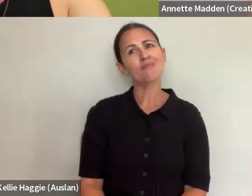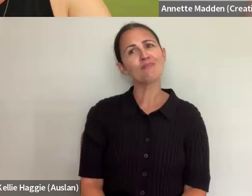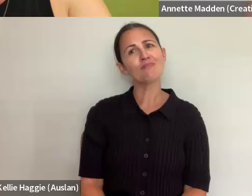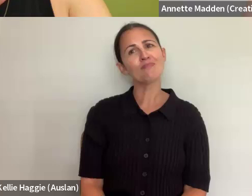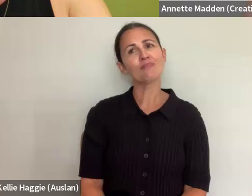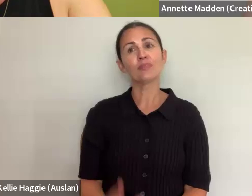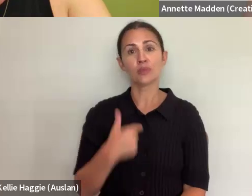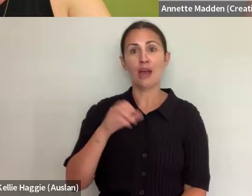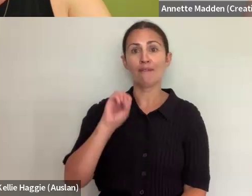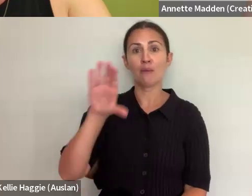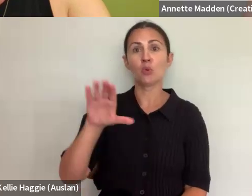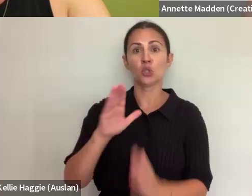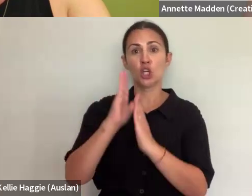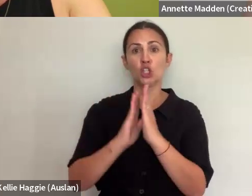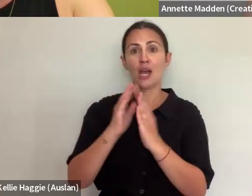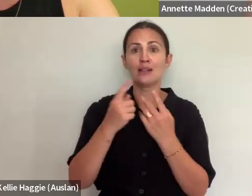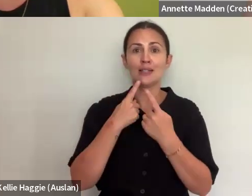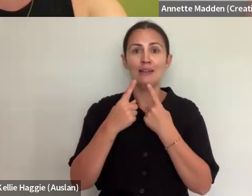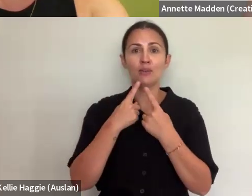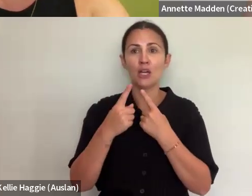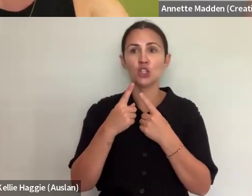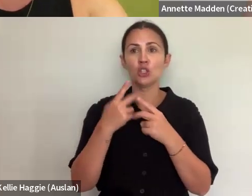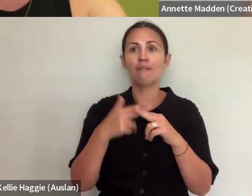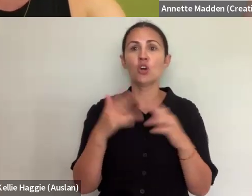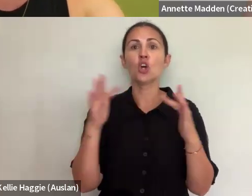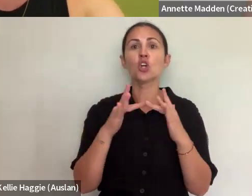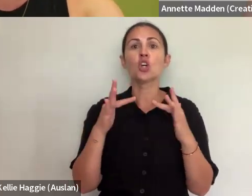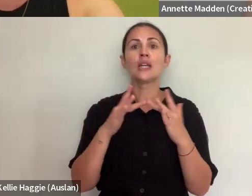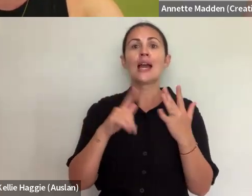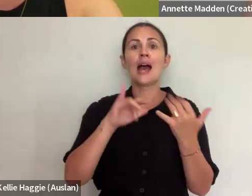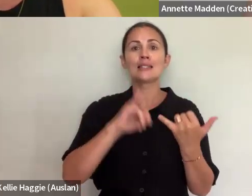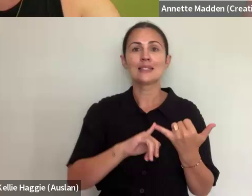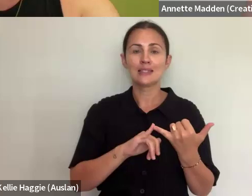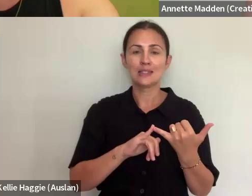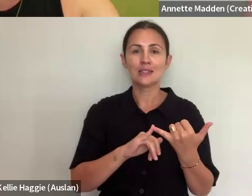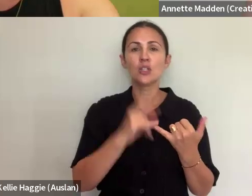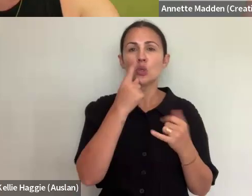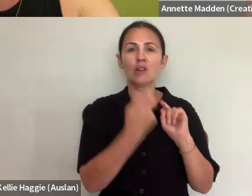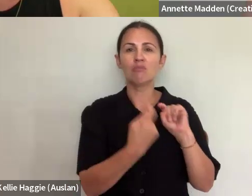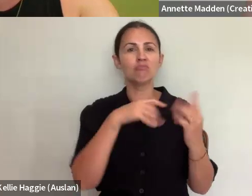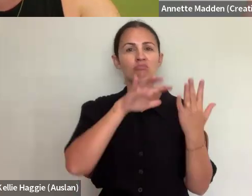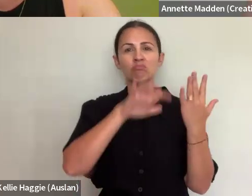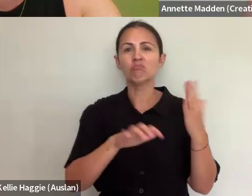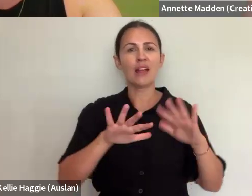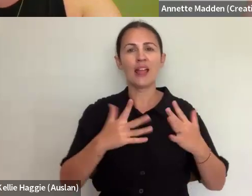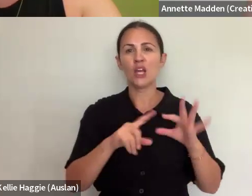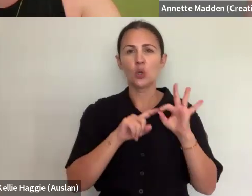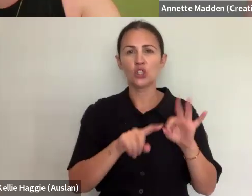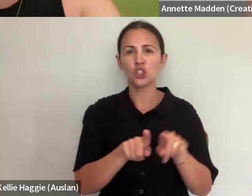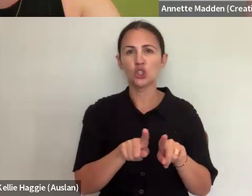in an overview sent you would like to add at this point? >> I have just popped in the chat function the